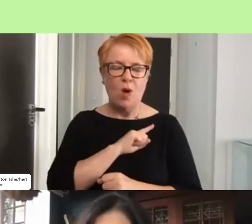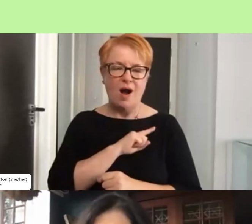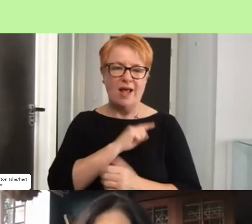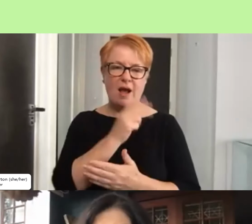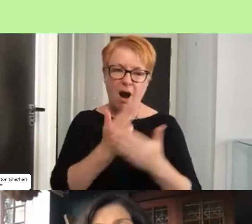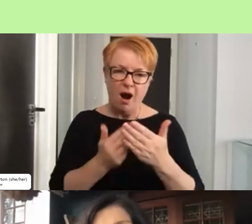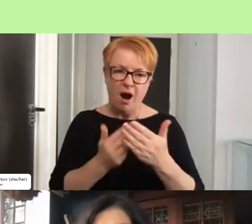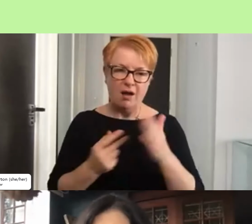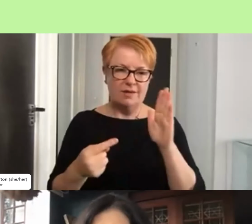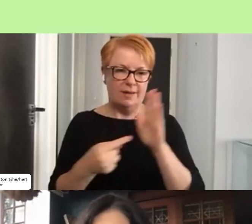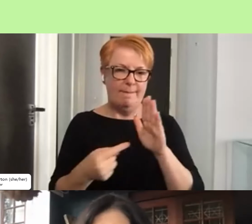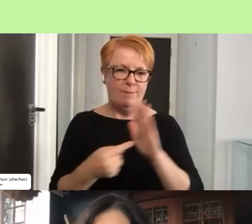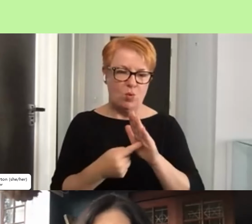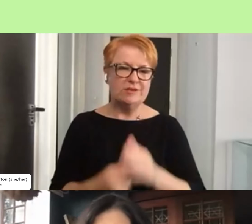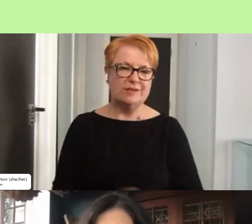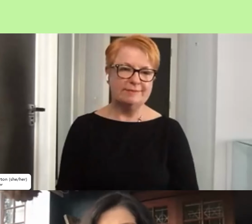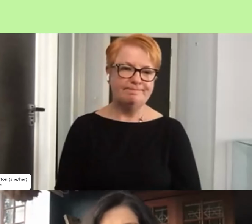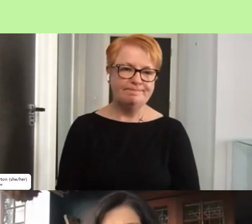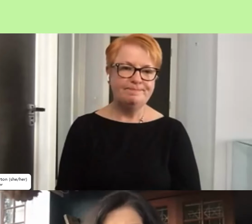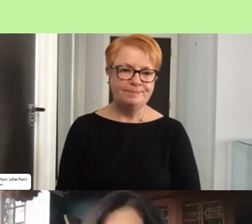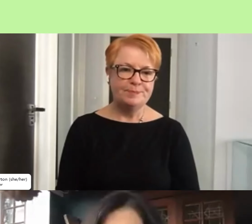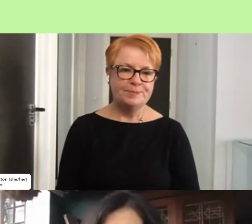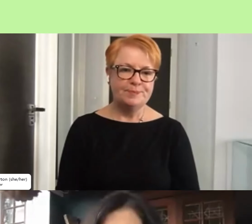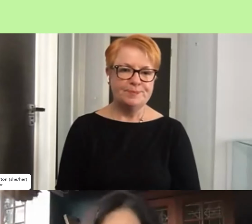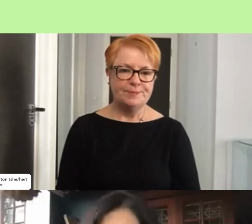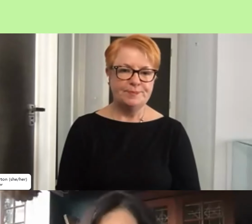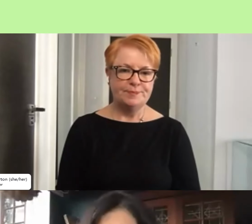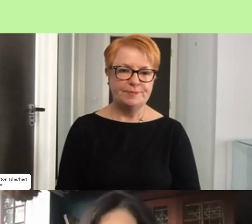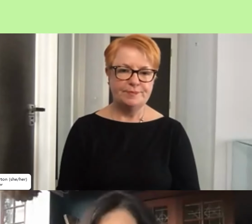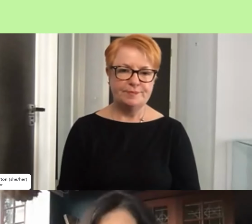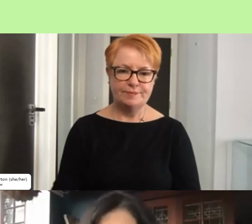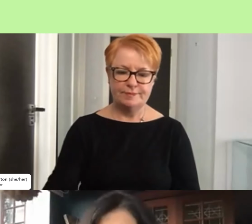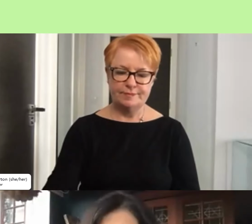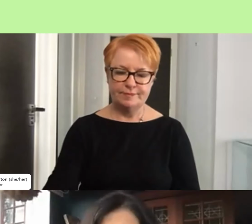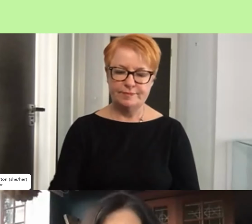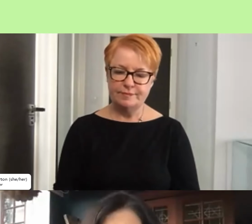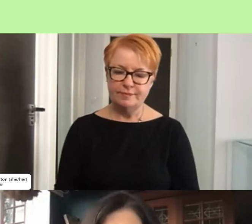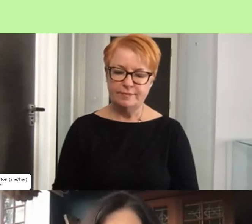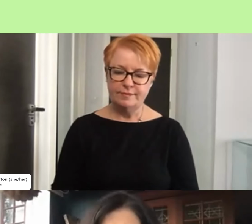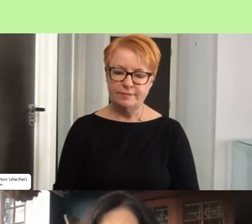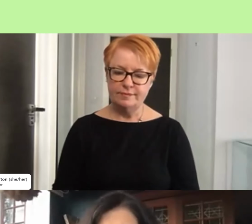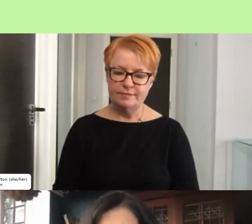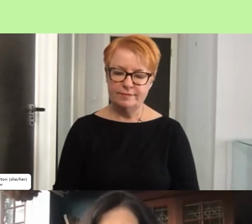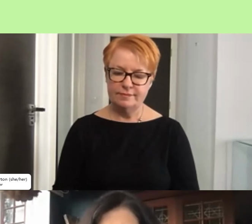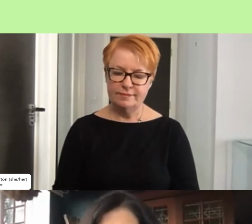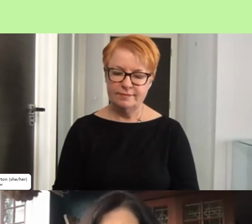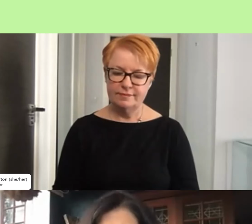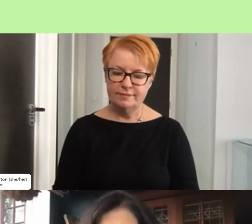I think that's the key issue. And then it's, it's your, then you really, and this is, this is almost like working with